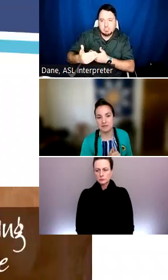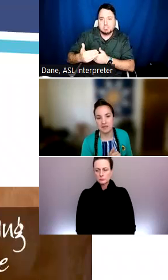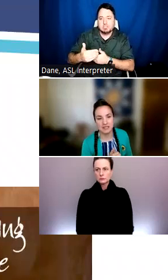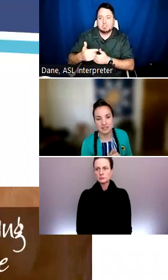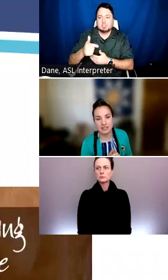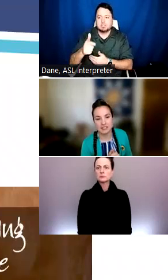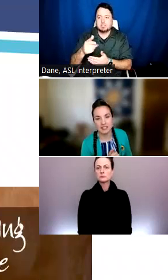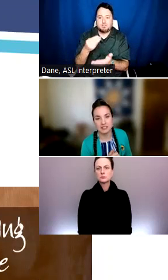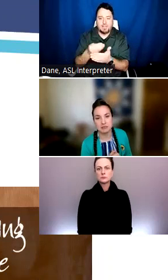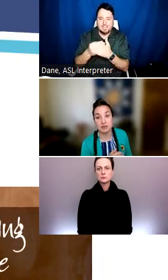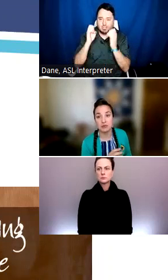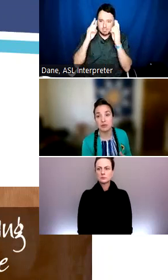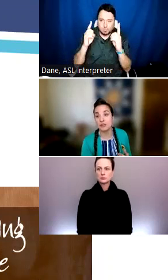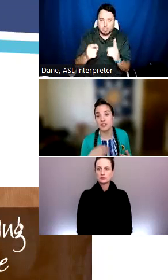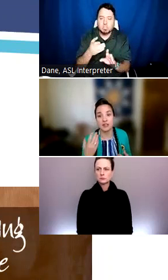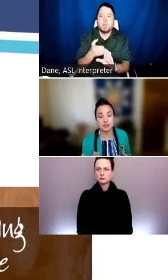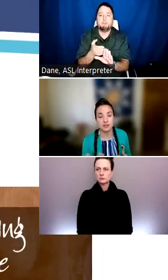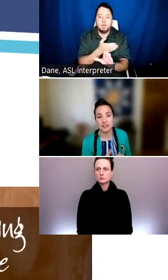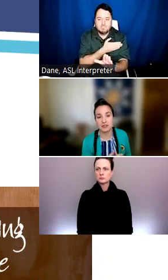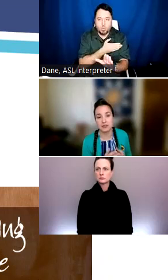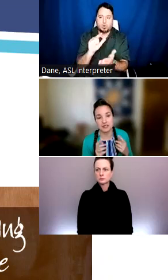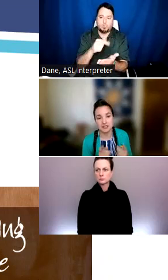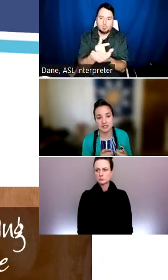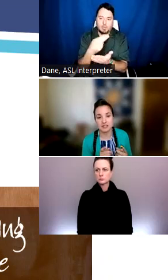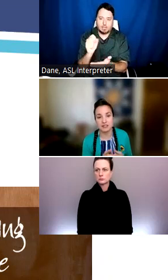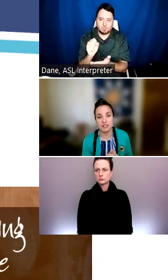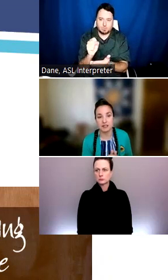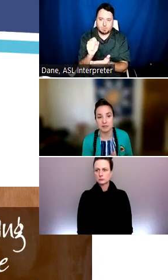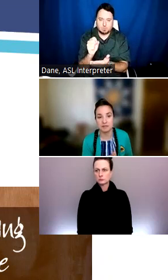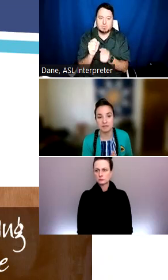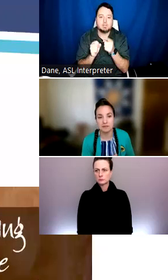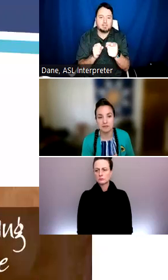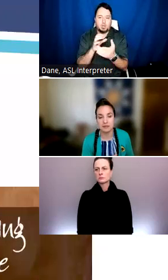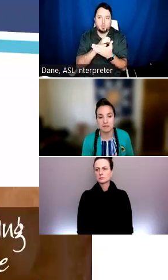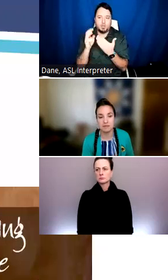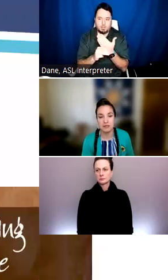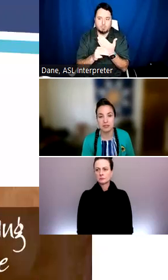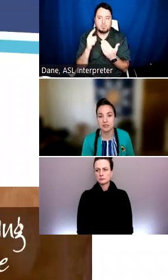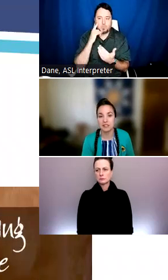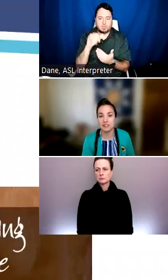financial education before they graduate high school. This is the curriculum that we created